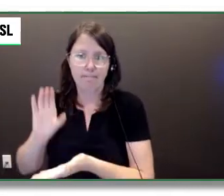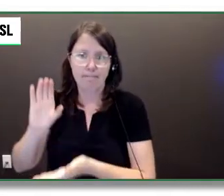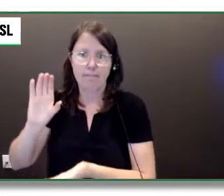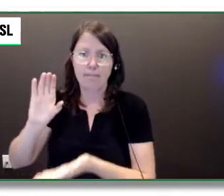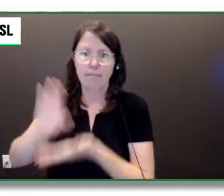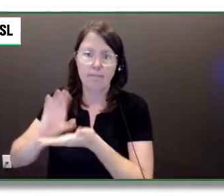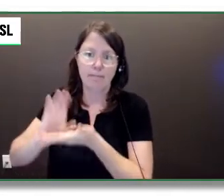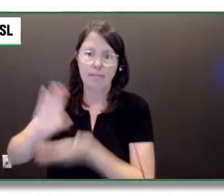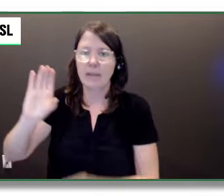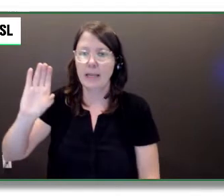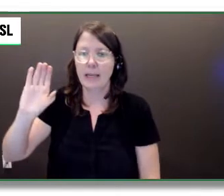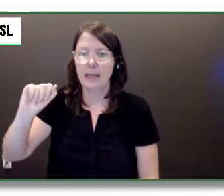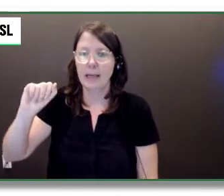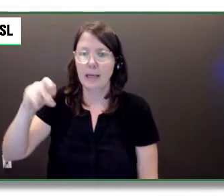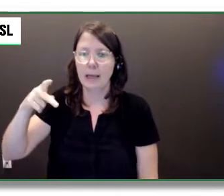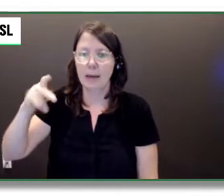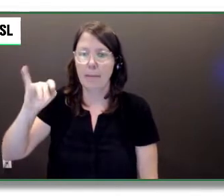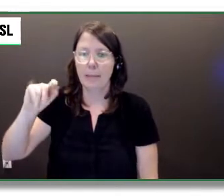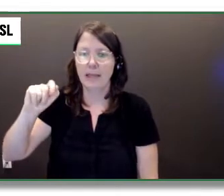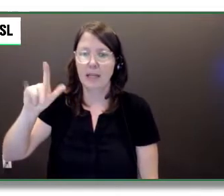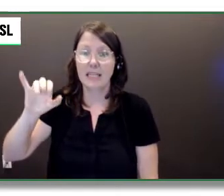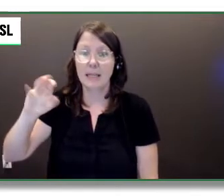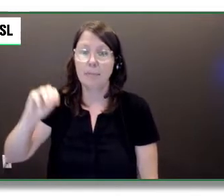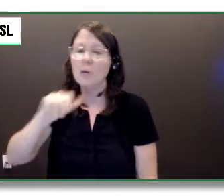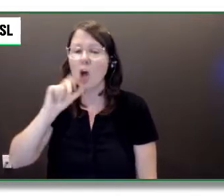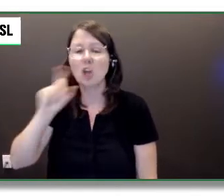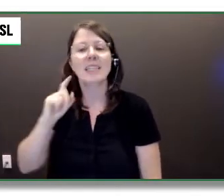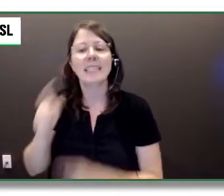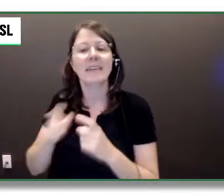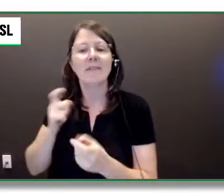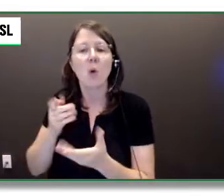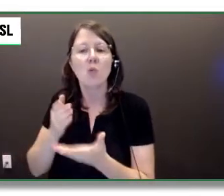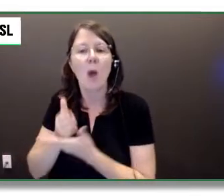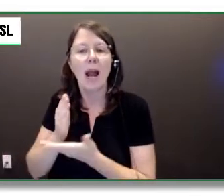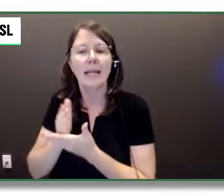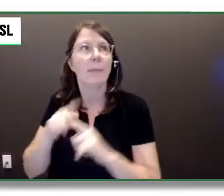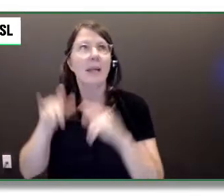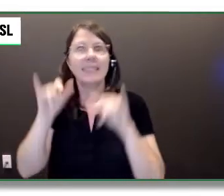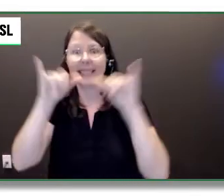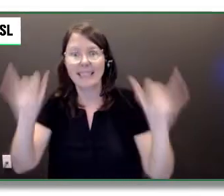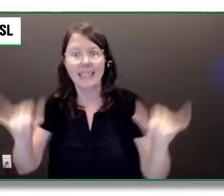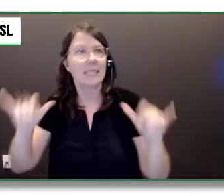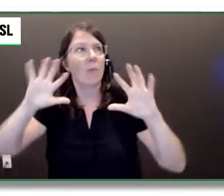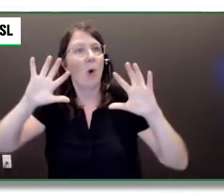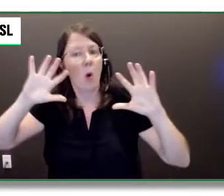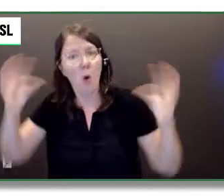but fully change the systems. My next definition is for accessibility